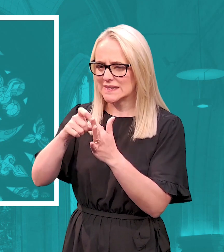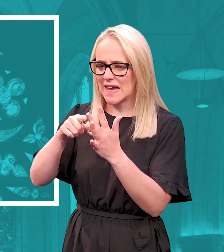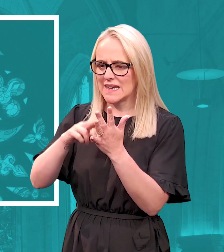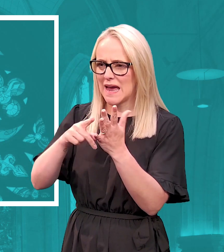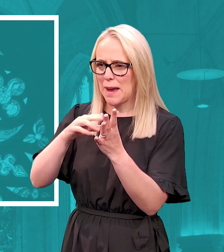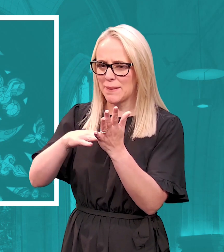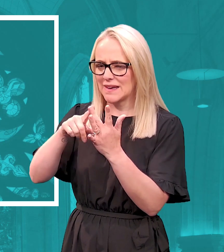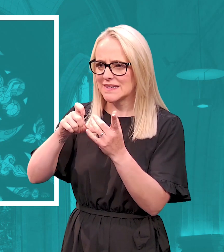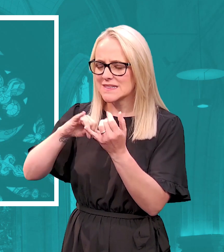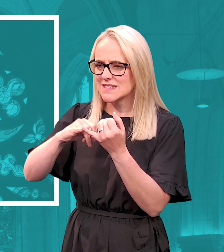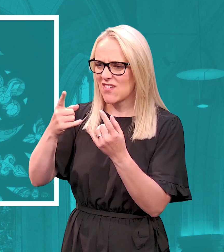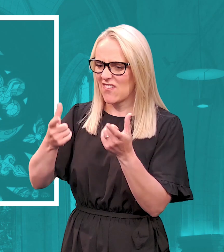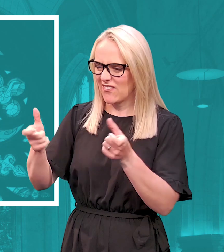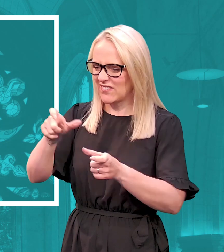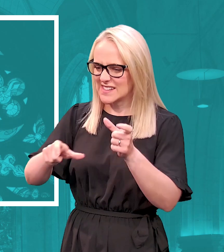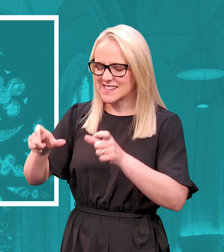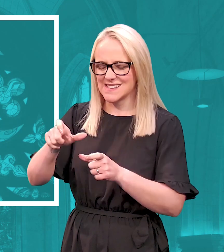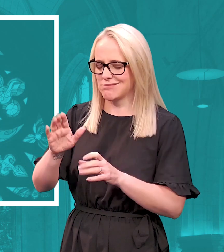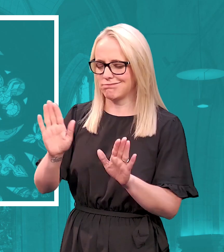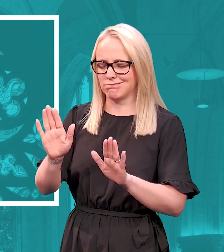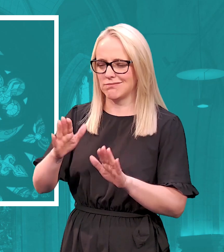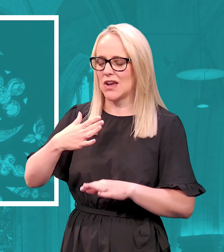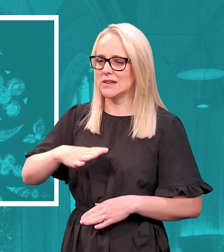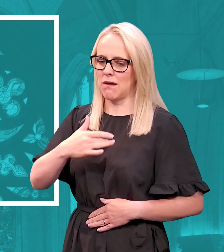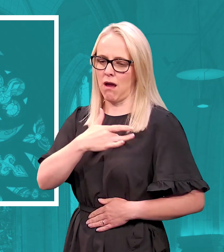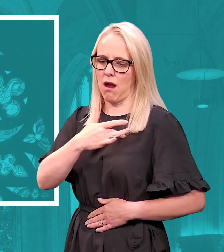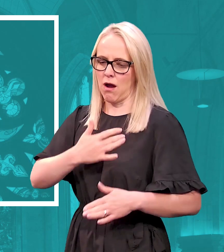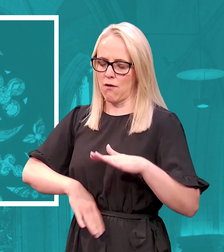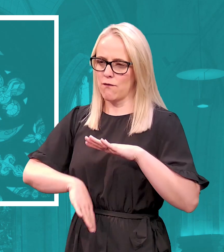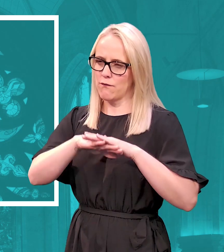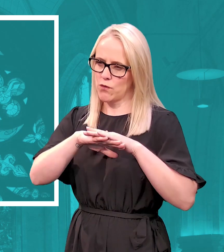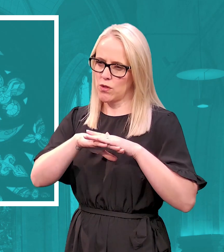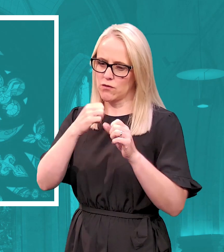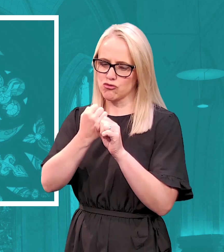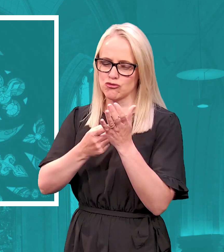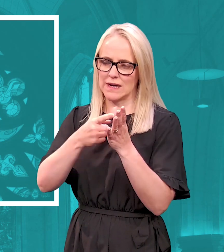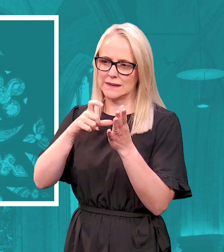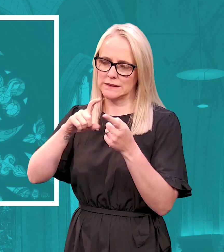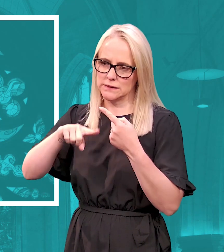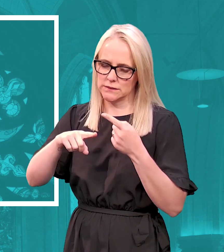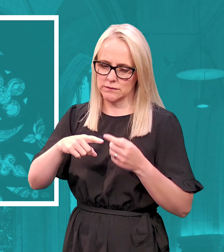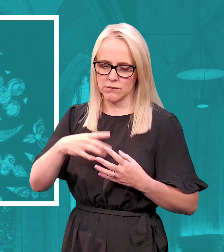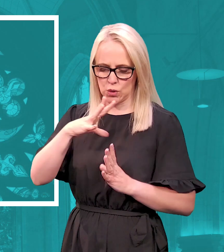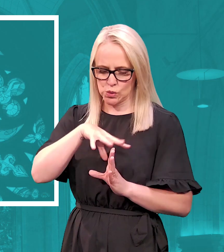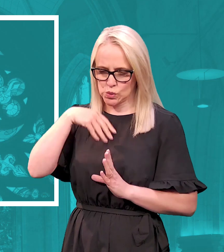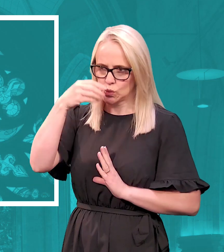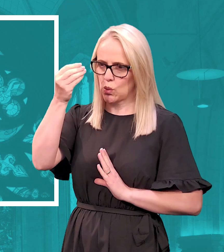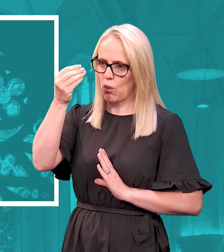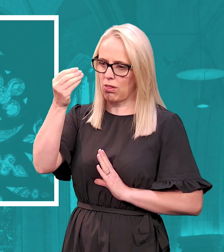You only need a heart full of grace, a soul generated by love."